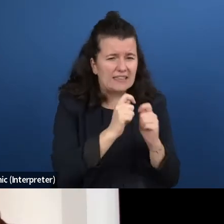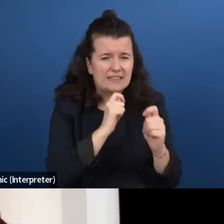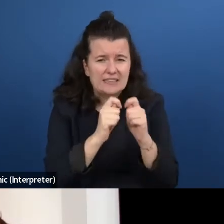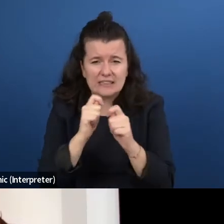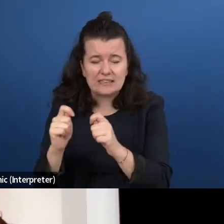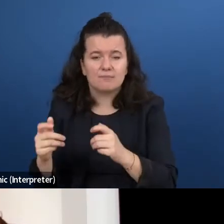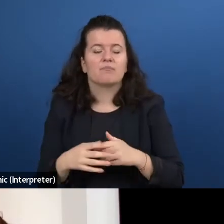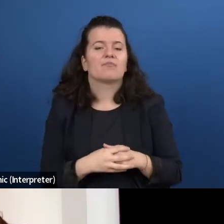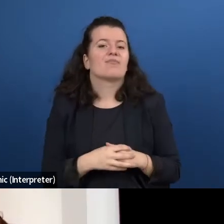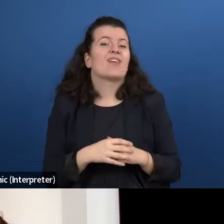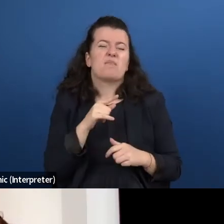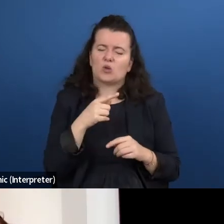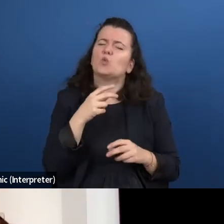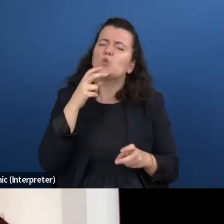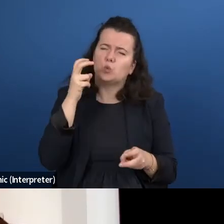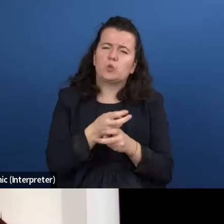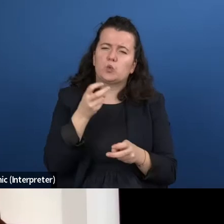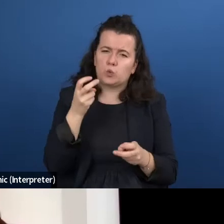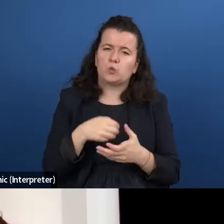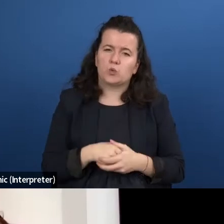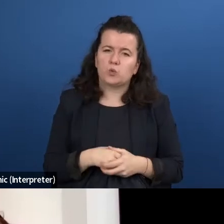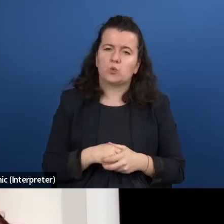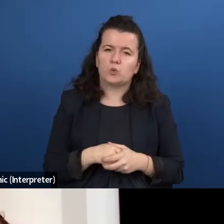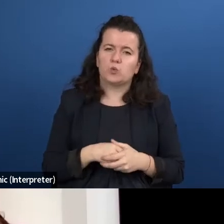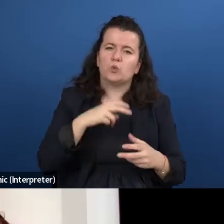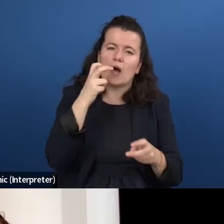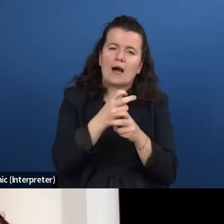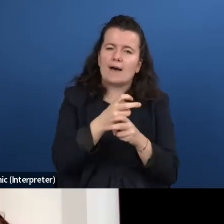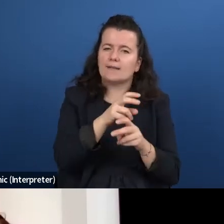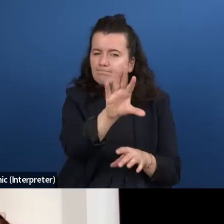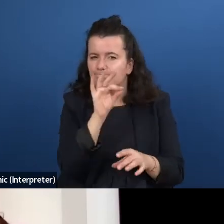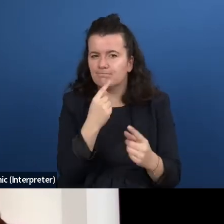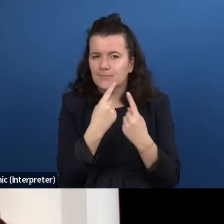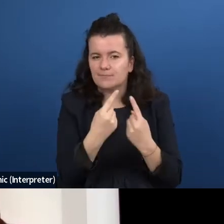This is one of the main challenges we have had in this research.